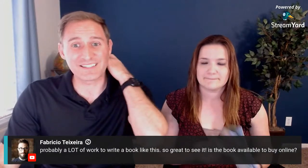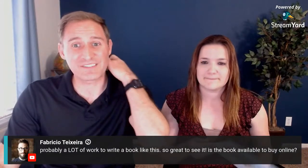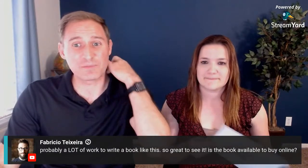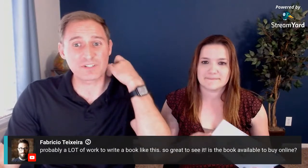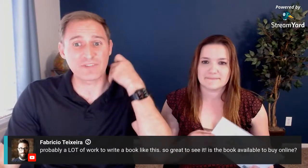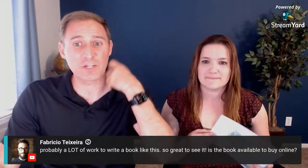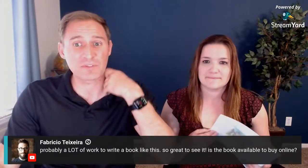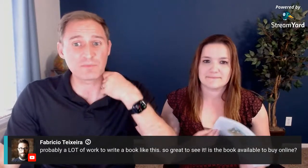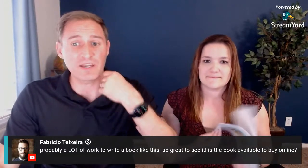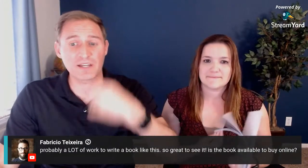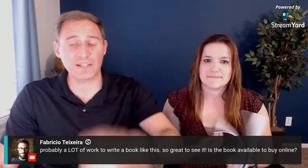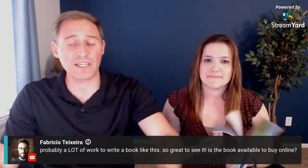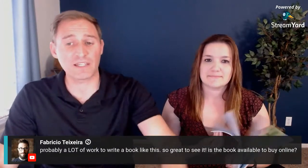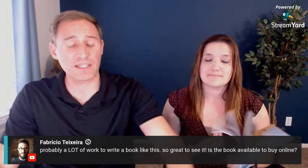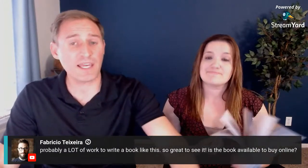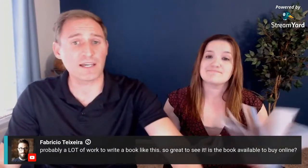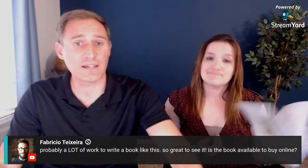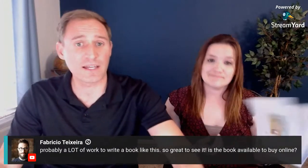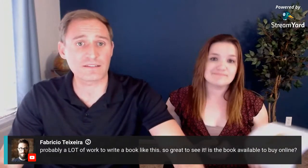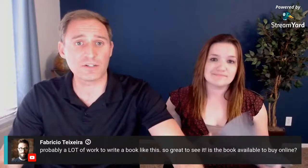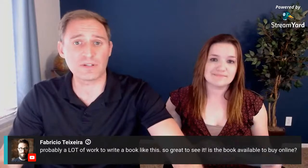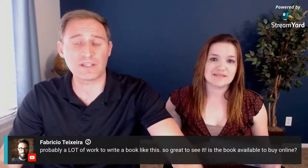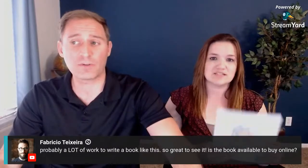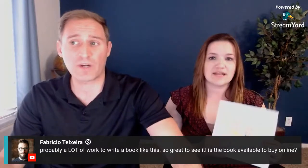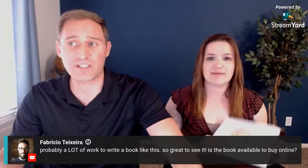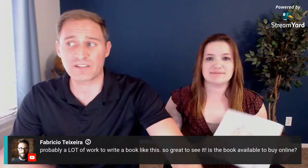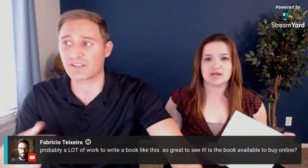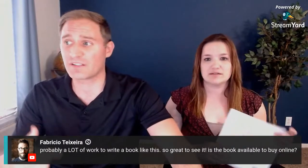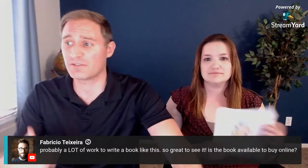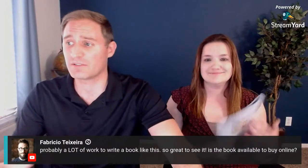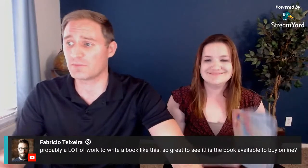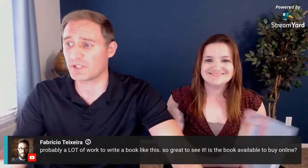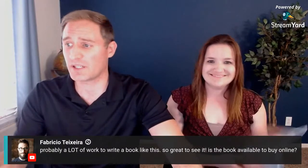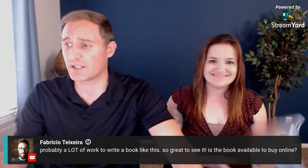is the book available to buy online uh yeah so if you're watching this on youtube um